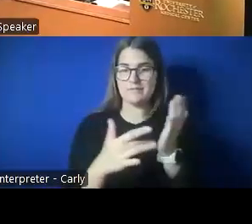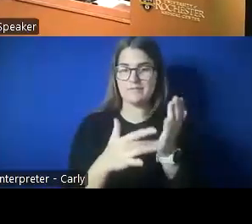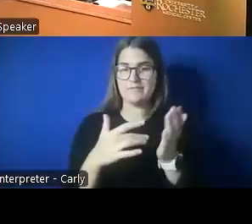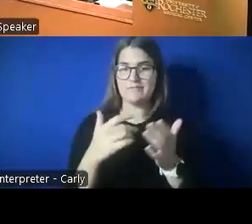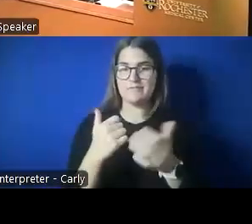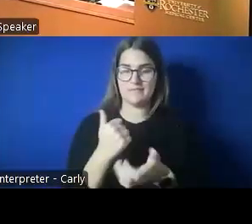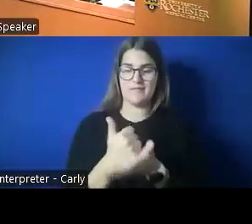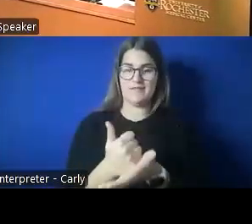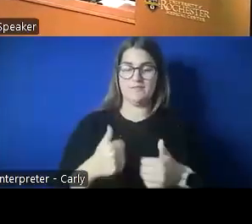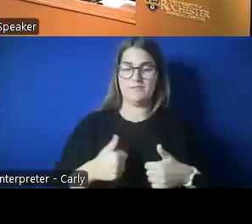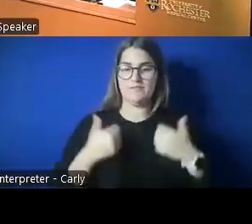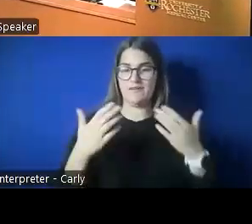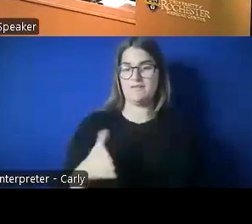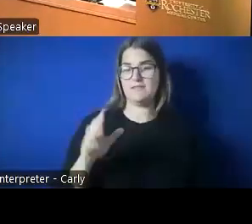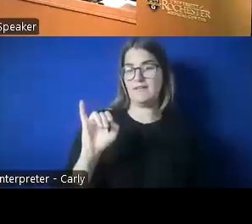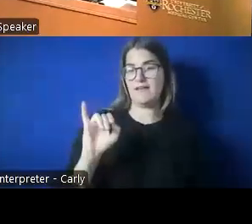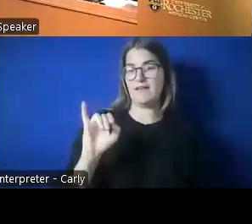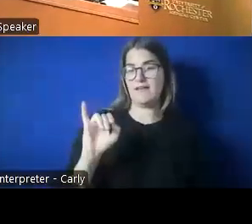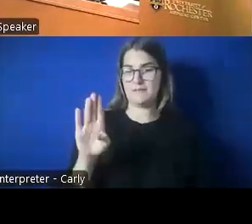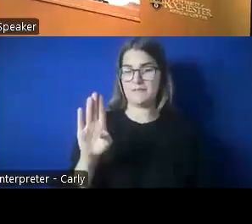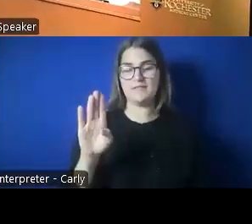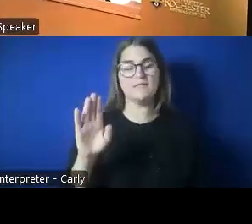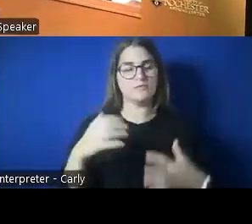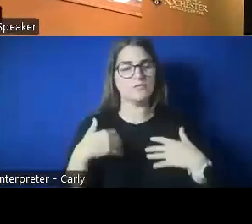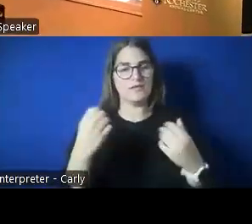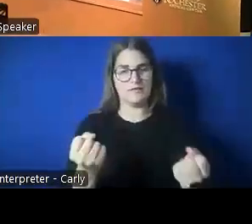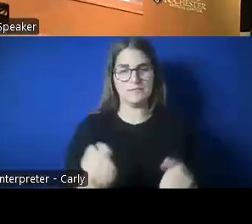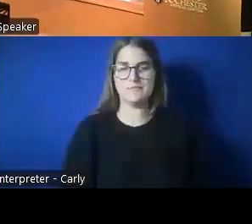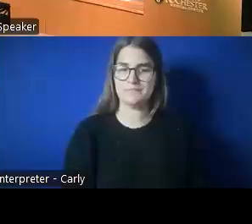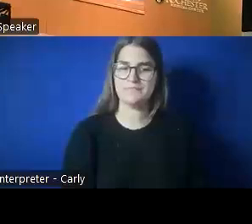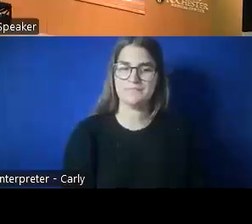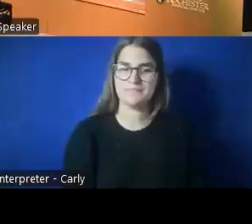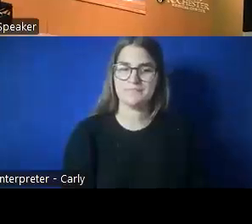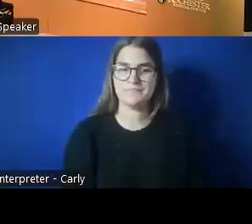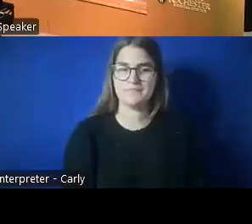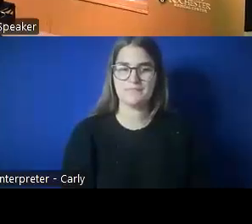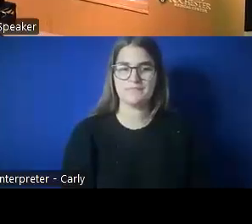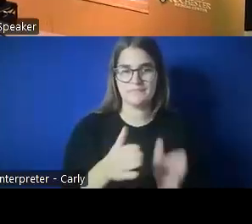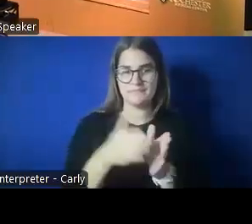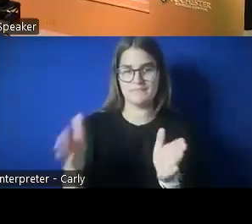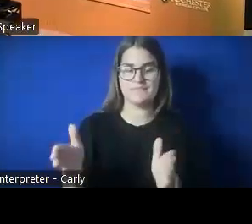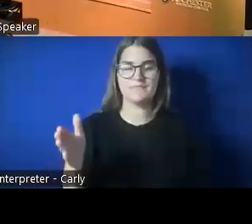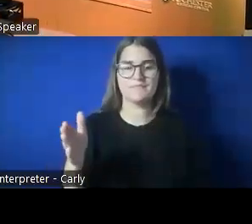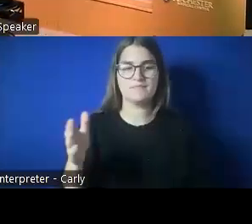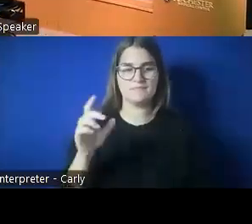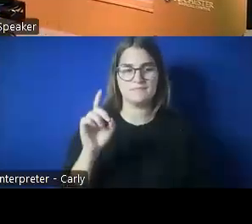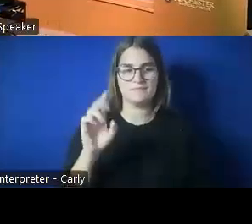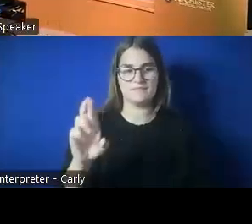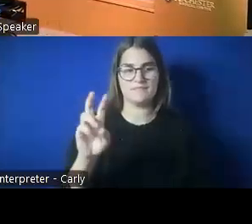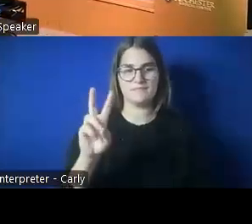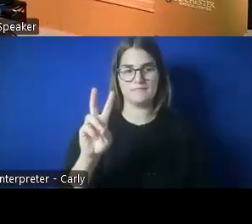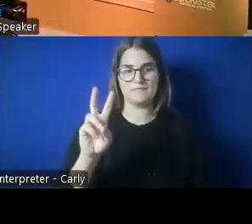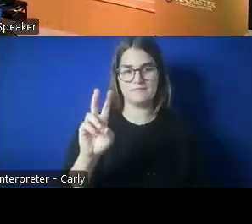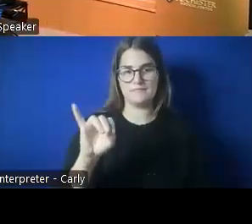of ipv refine themselves and recover from trauma um next to her I have um Dr Vicki atel she is a